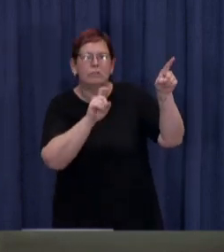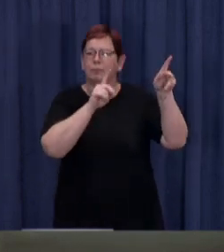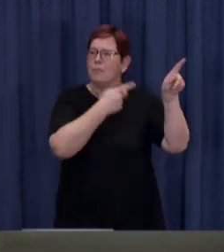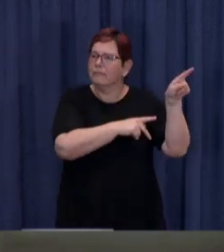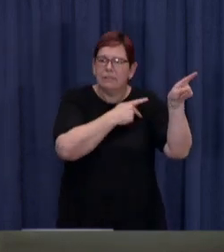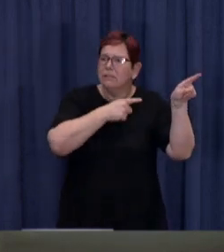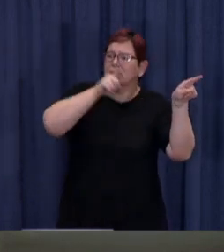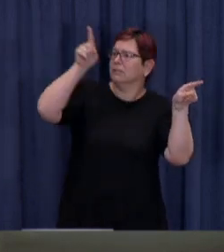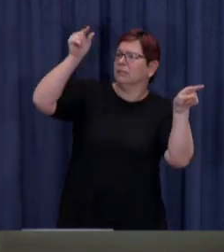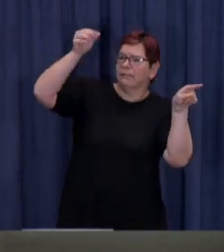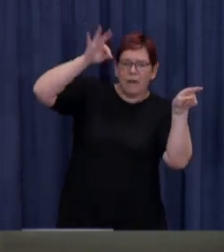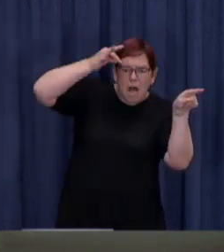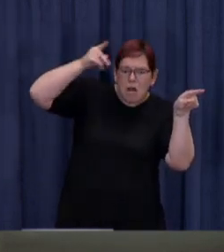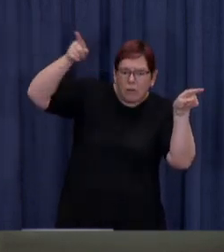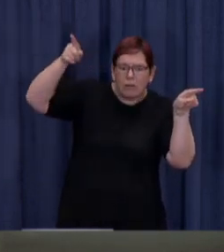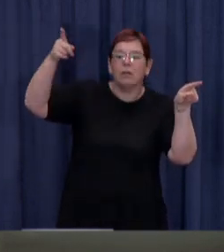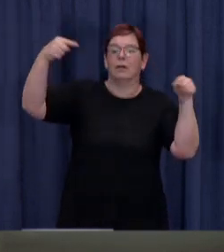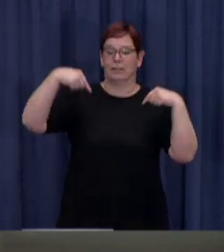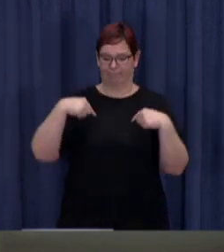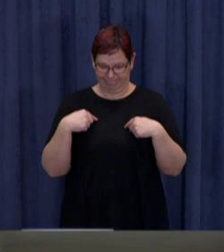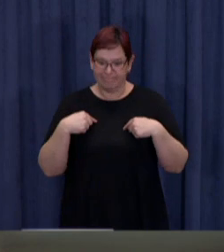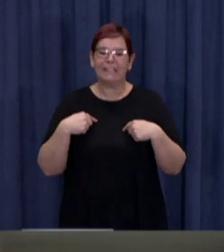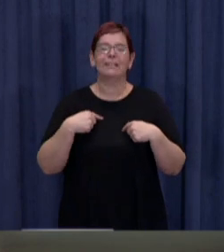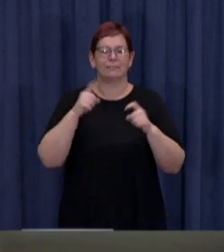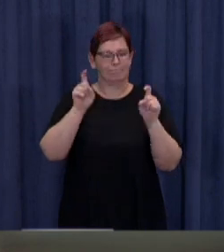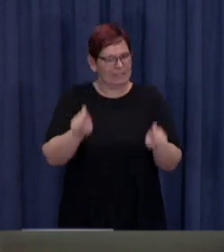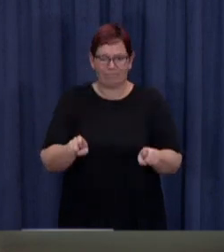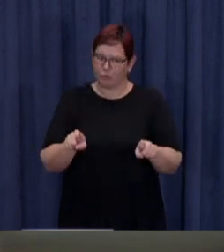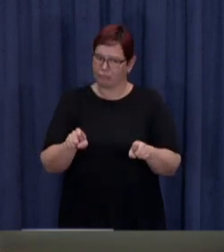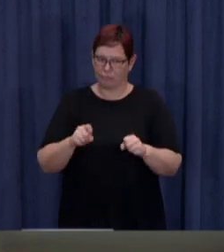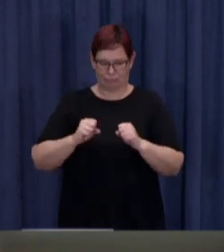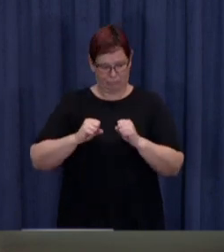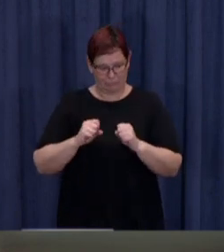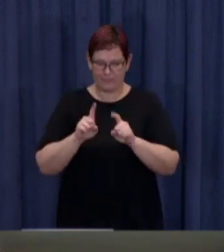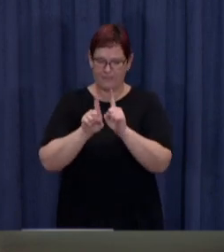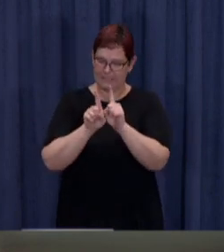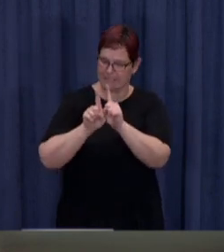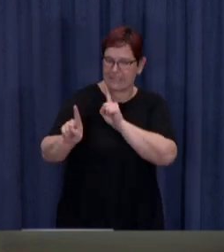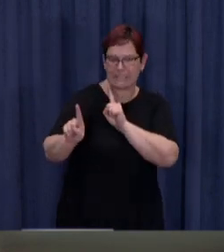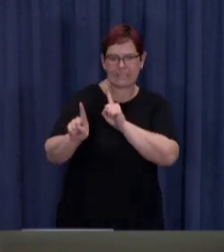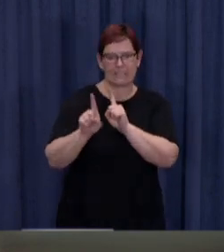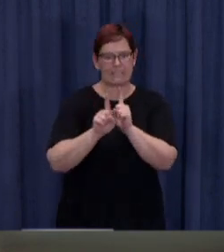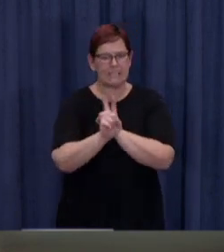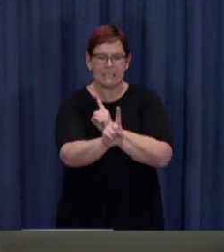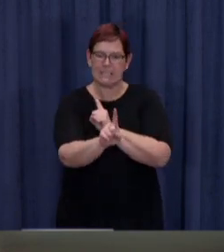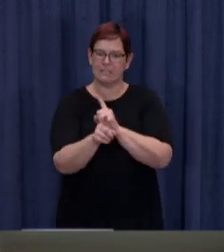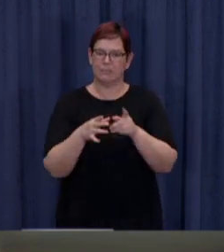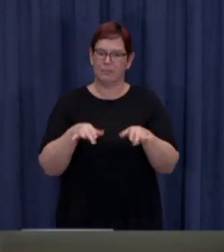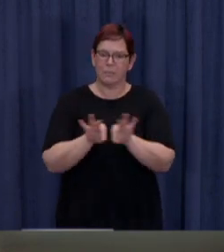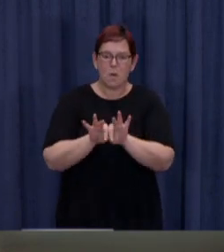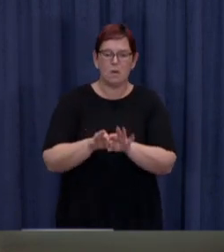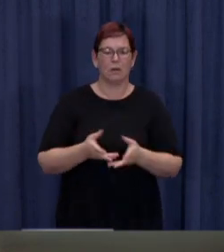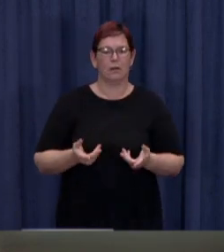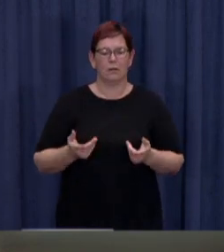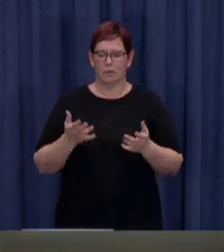their boundaries around how close we want people to be or not to be to each other on city-owned spaces that's an example but there's also I've seen in